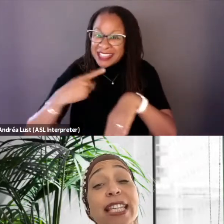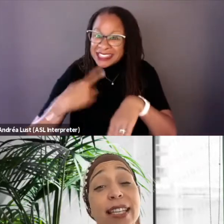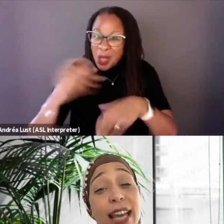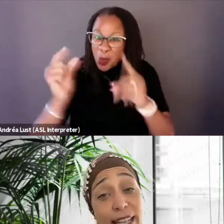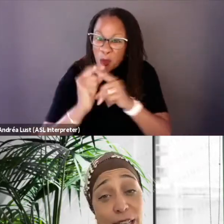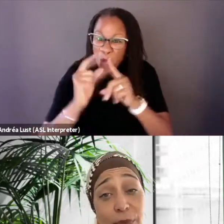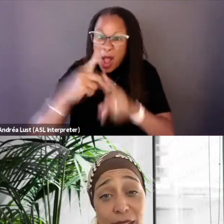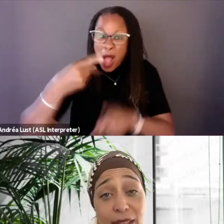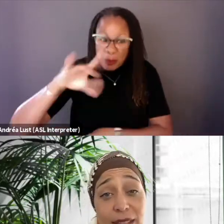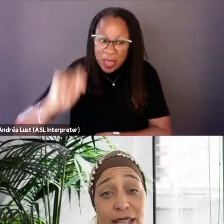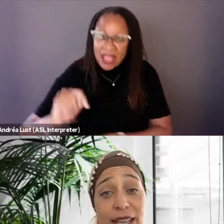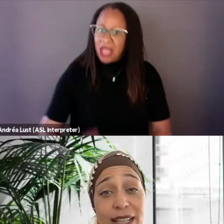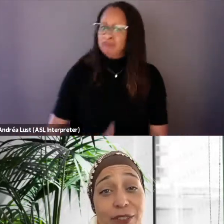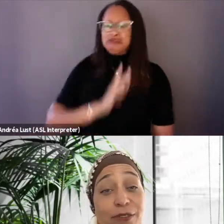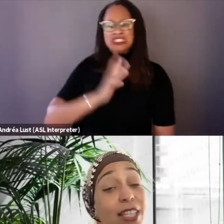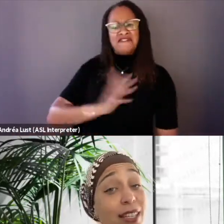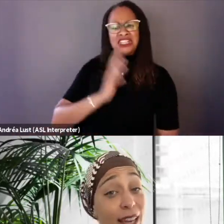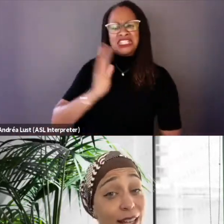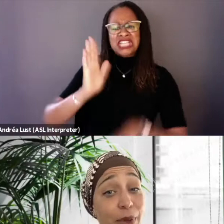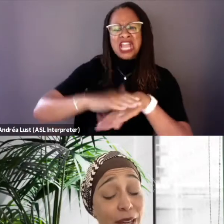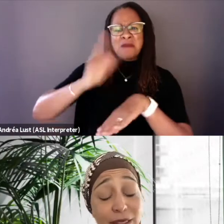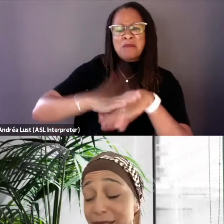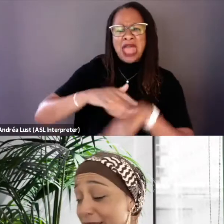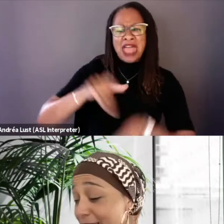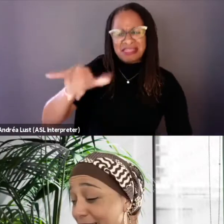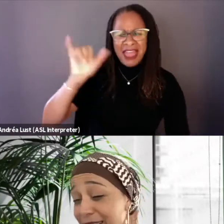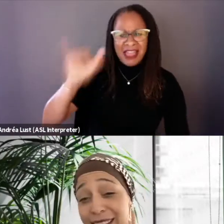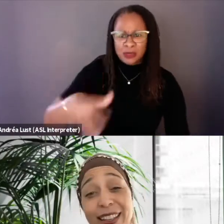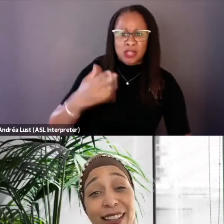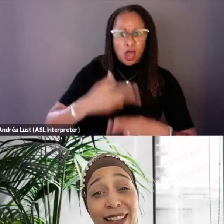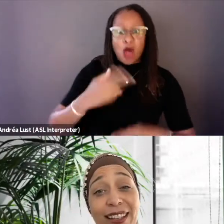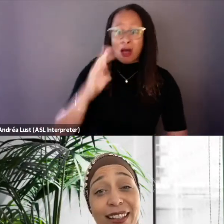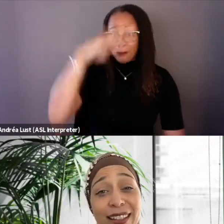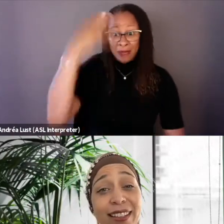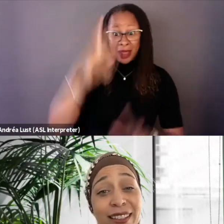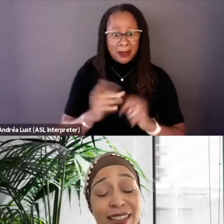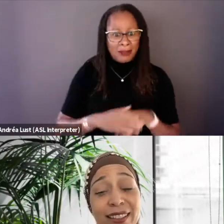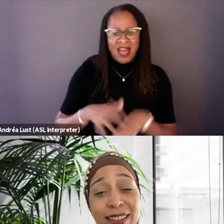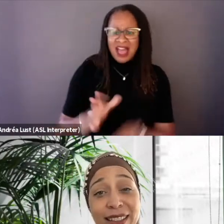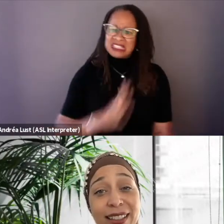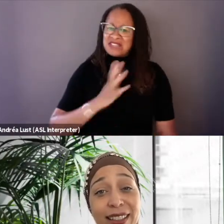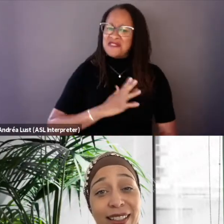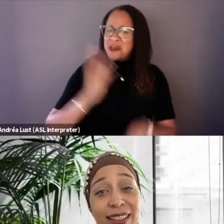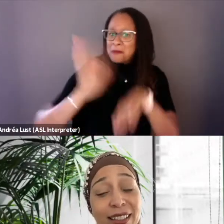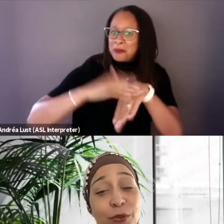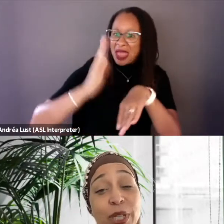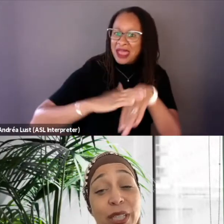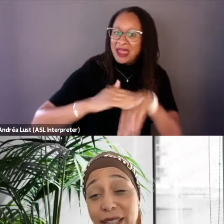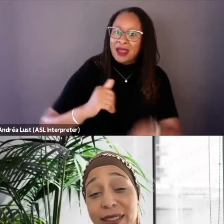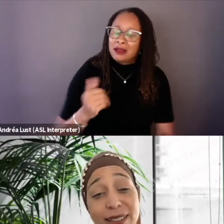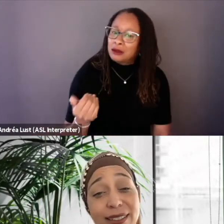A sophisticated pet. He said a sophisticated pet. Yeah, exactly. Sophisticated pet. Really.